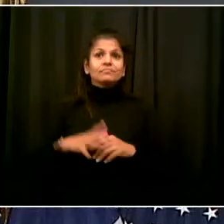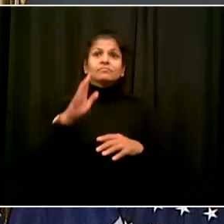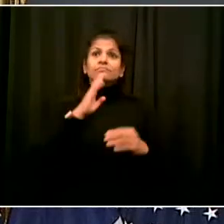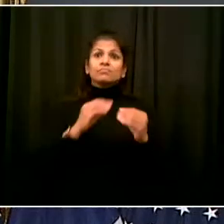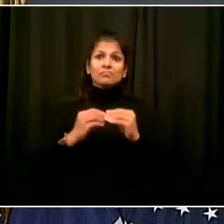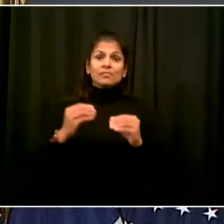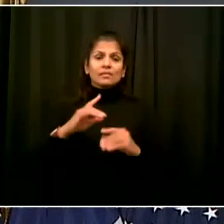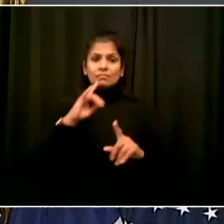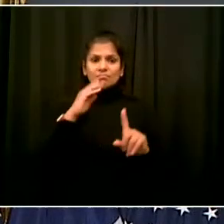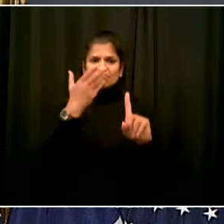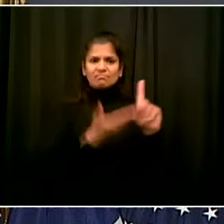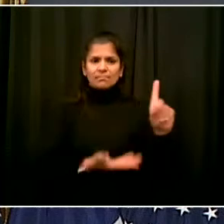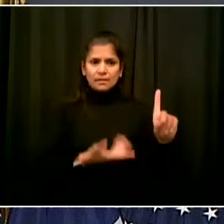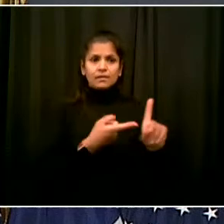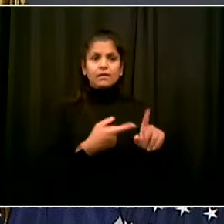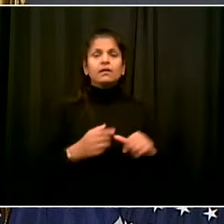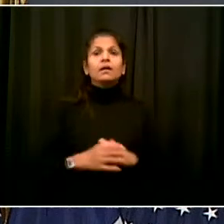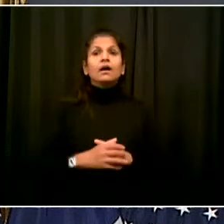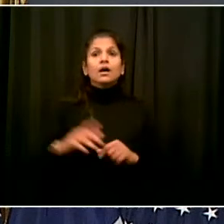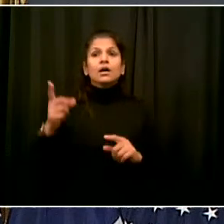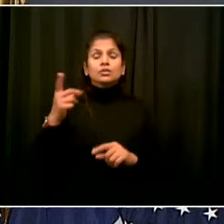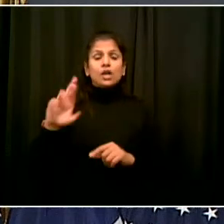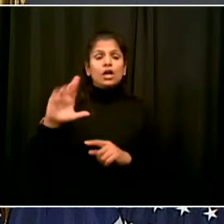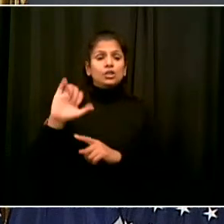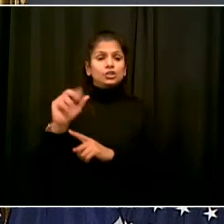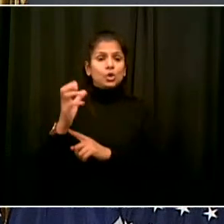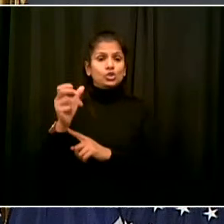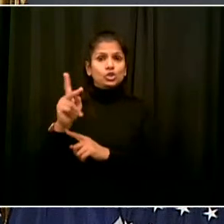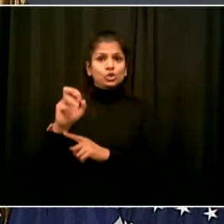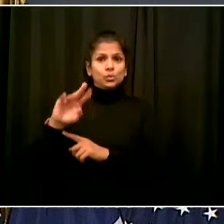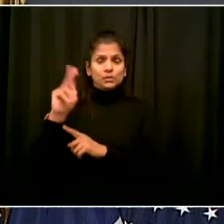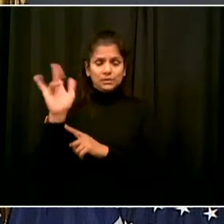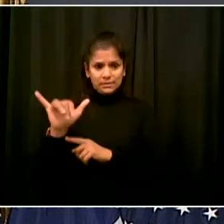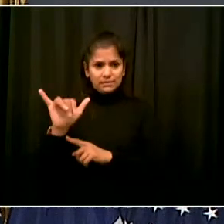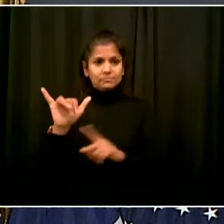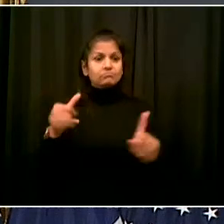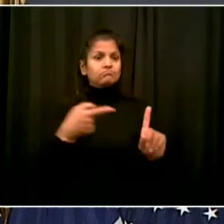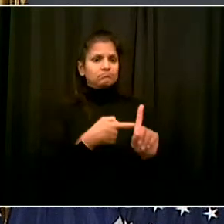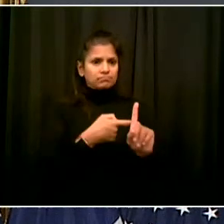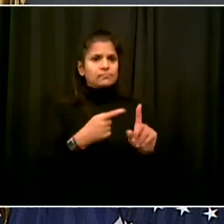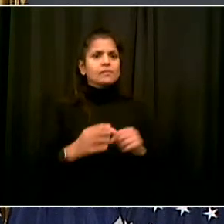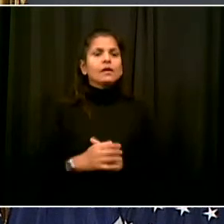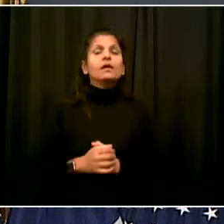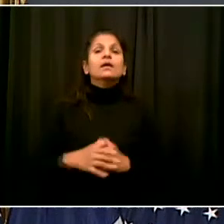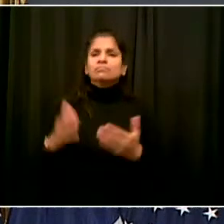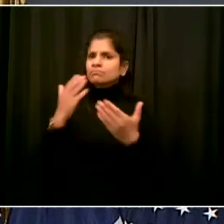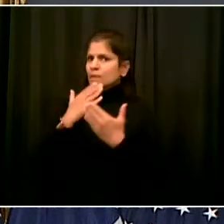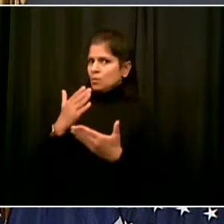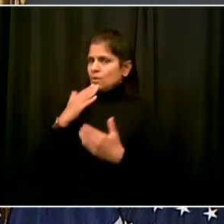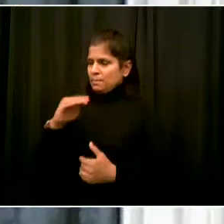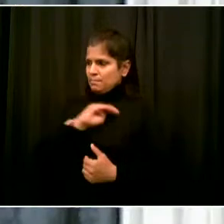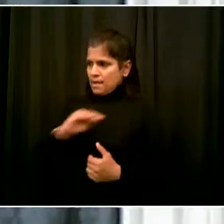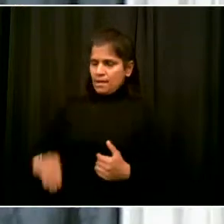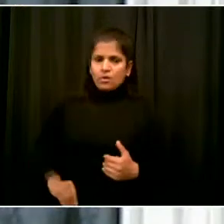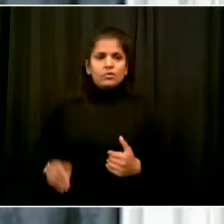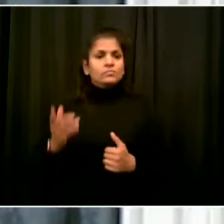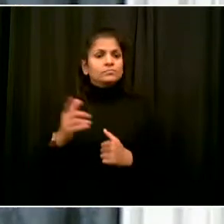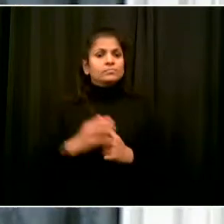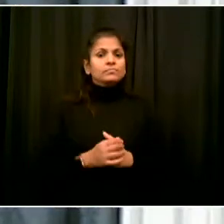THINGS WE NEED TO DO TO PROTECT EACH OTHER AND STAY SAFE IN THIS SEASON, OUR HEALTH CCMMOISSIONER. HATNN YKOU,